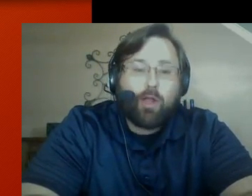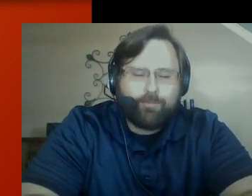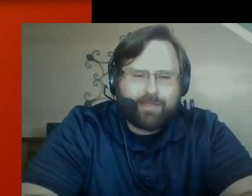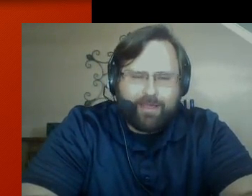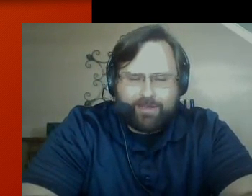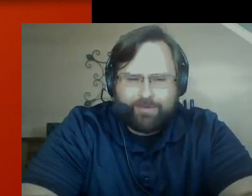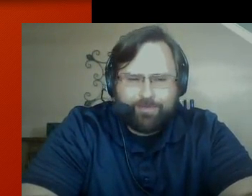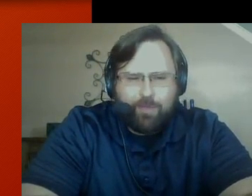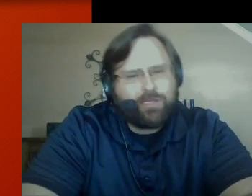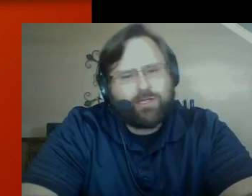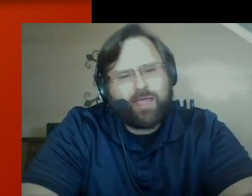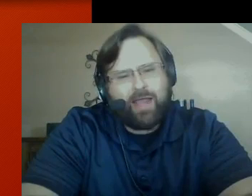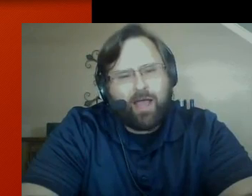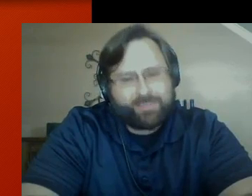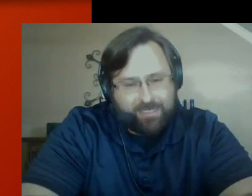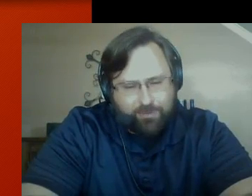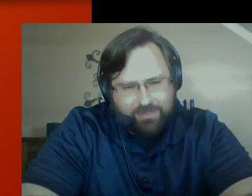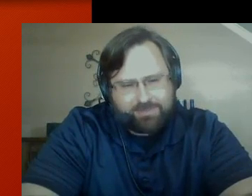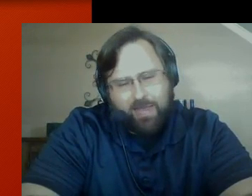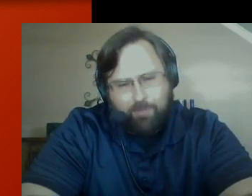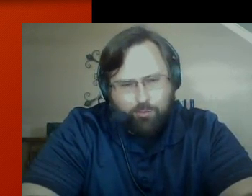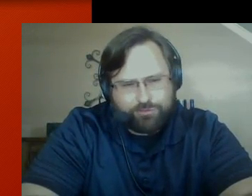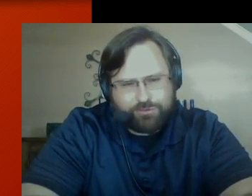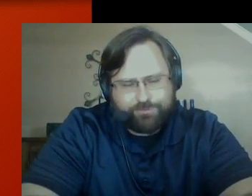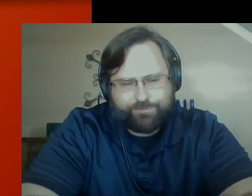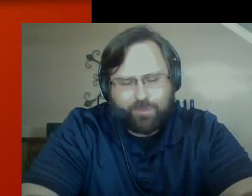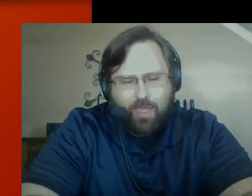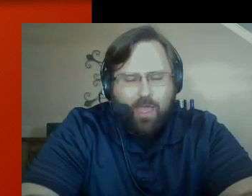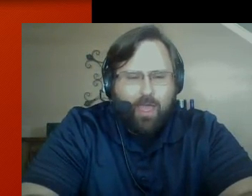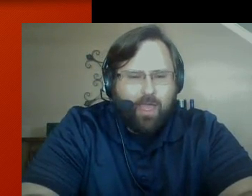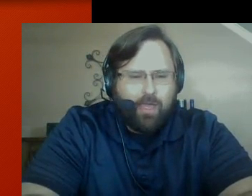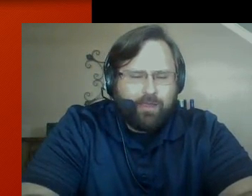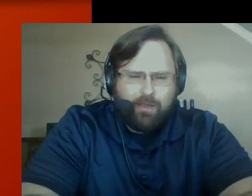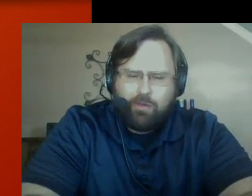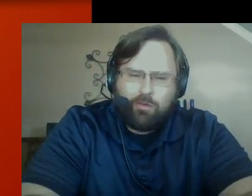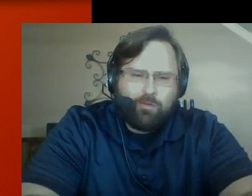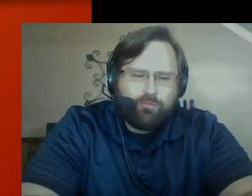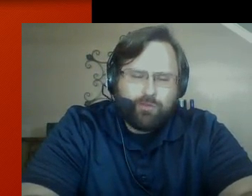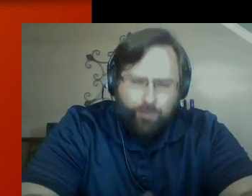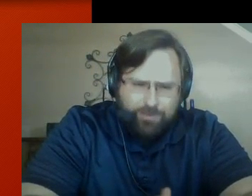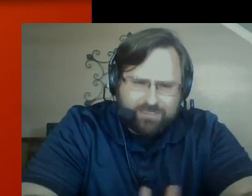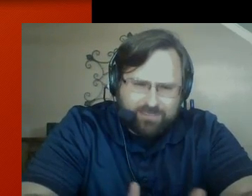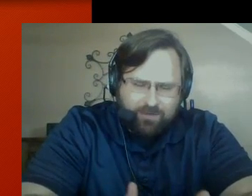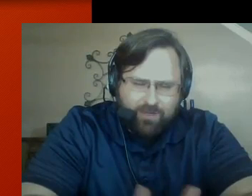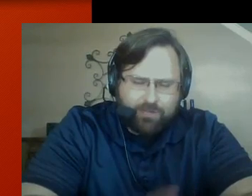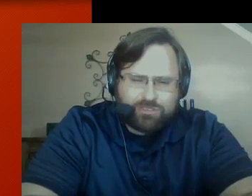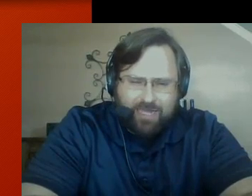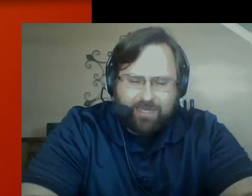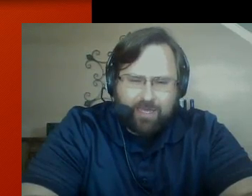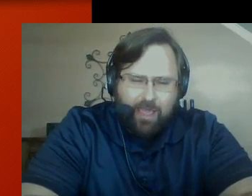complicated by looking at auxiliaries and modals now for the purposes of understanding